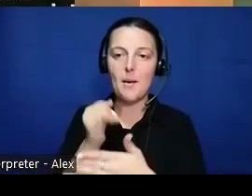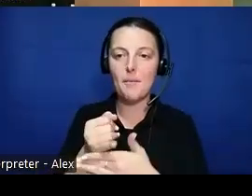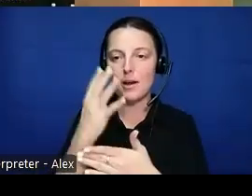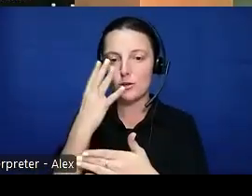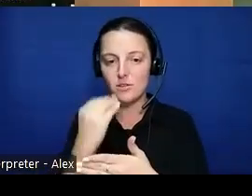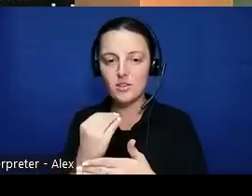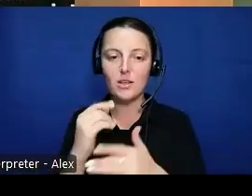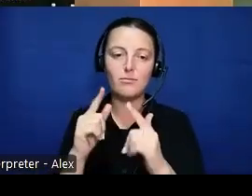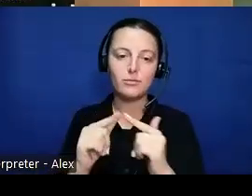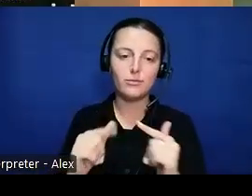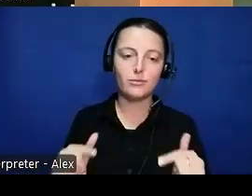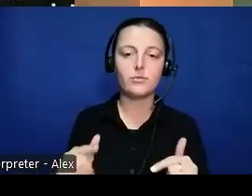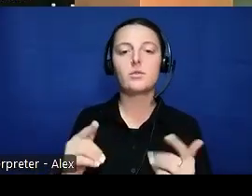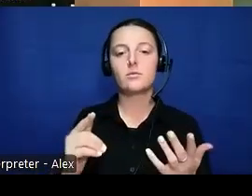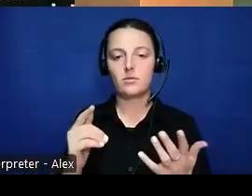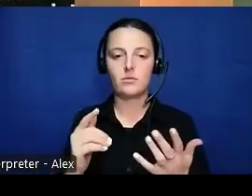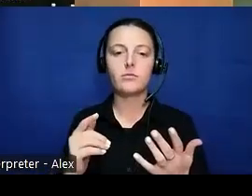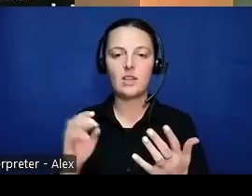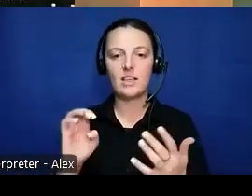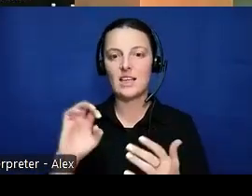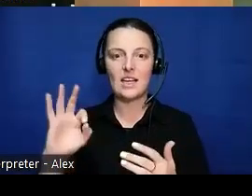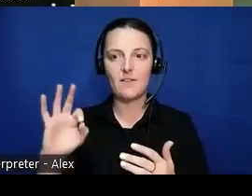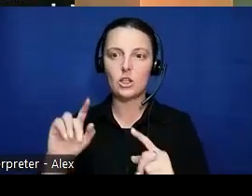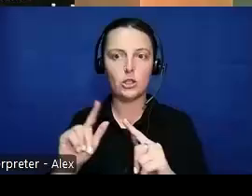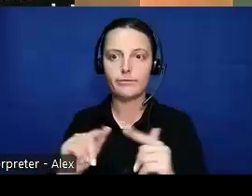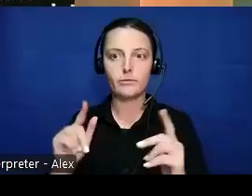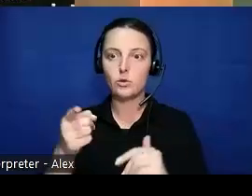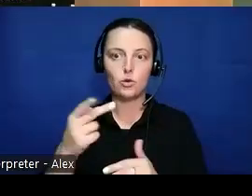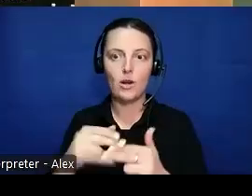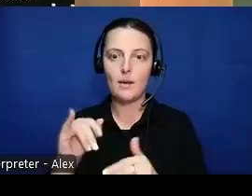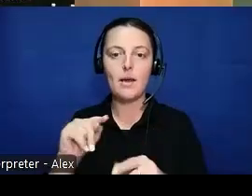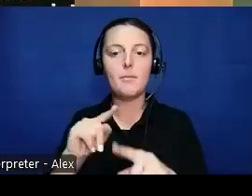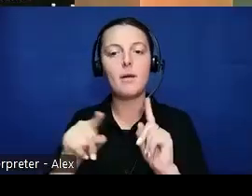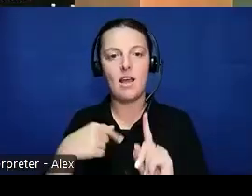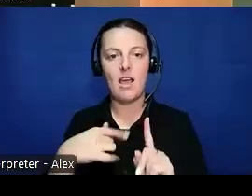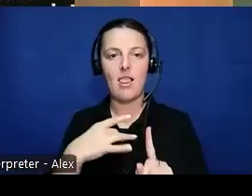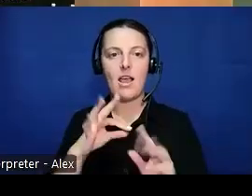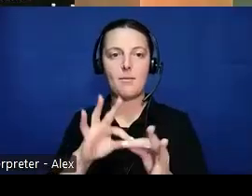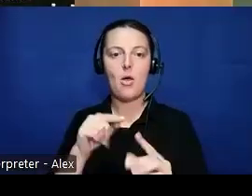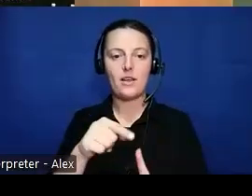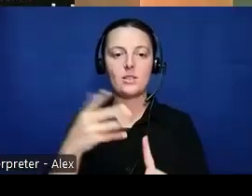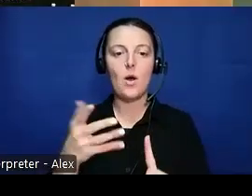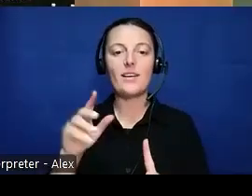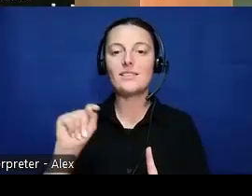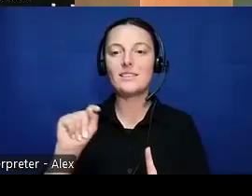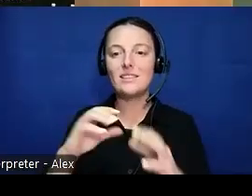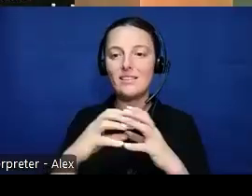really like about this is TE-C cell dysfunction. So that's our adaptive immune system. Okay,